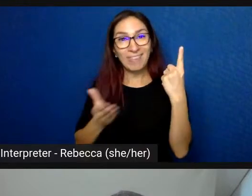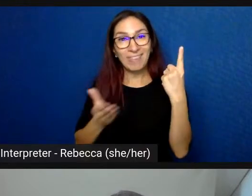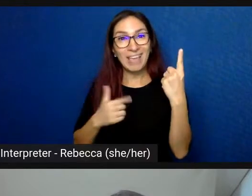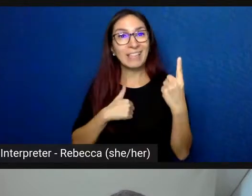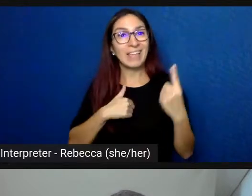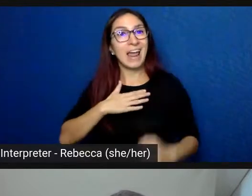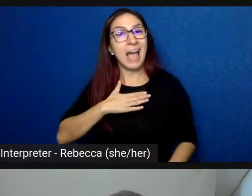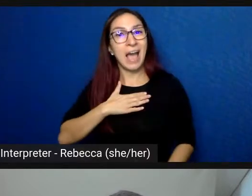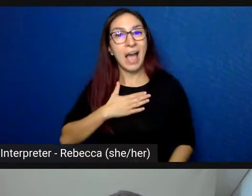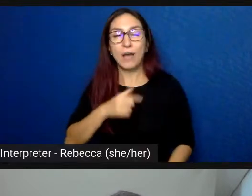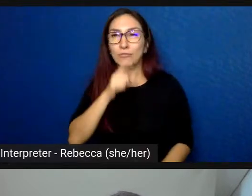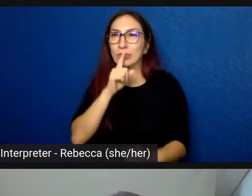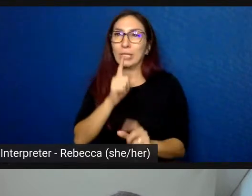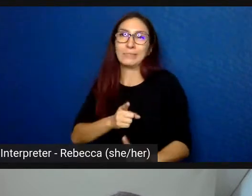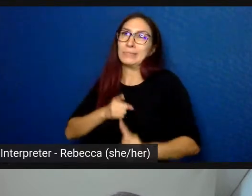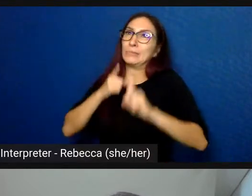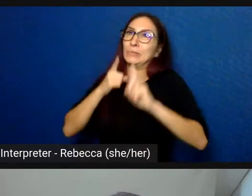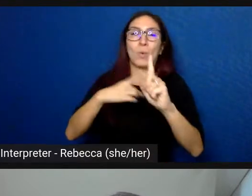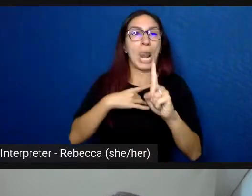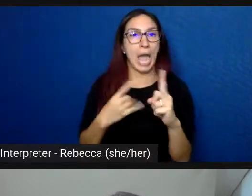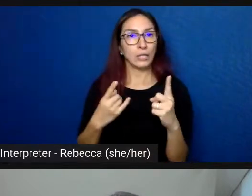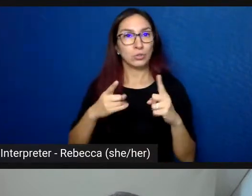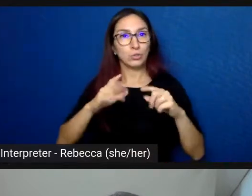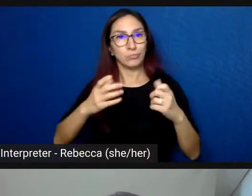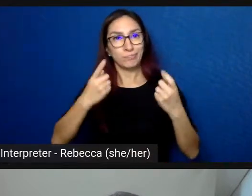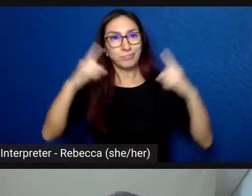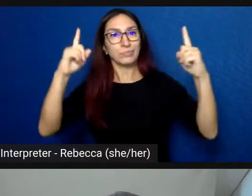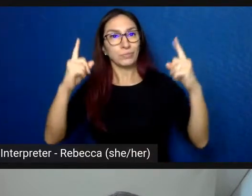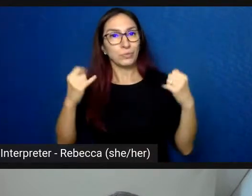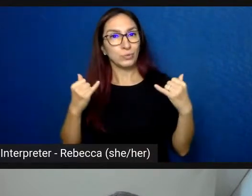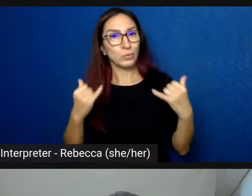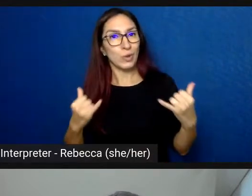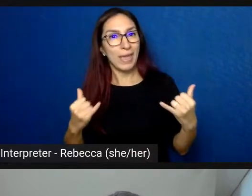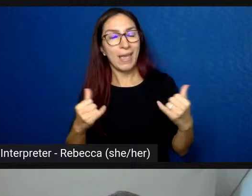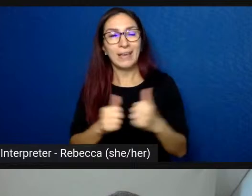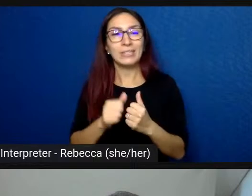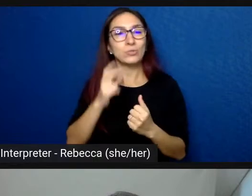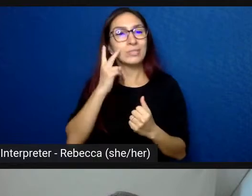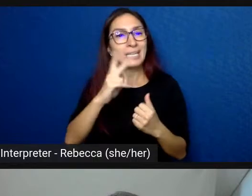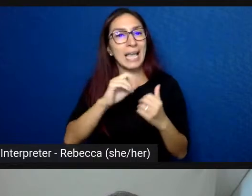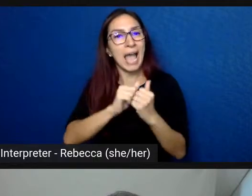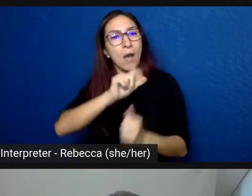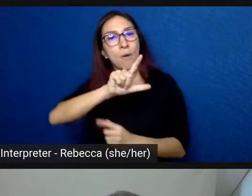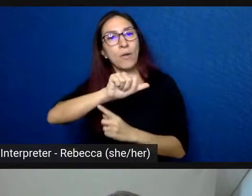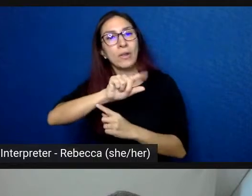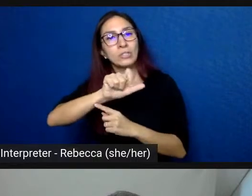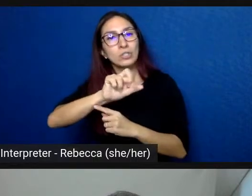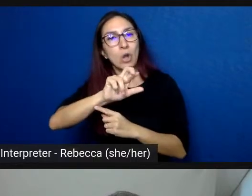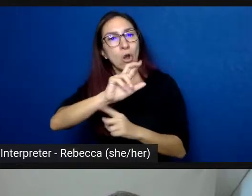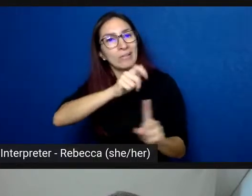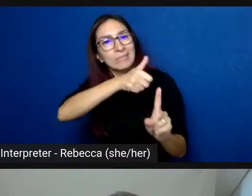and it has a lot to do with coding and content and as always one of the things that I would like to achieve today is that